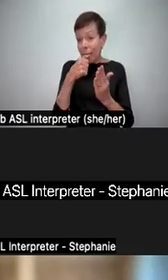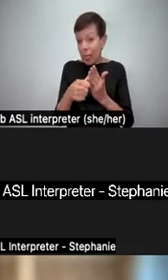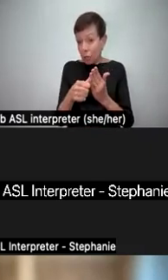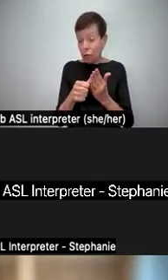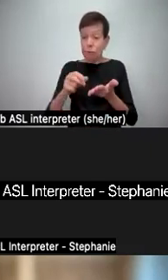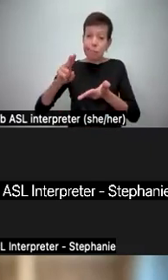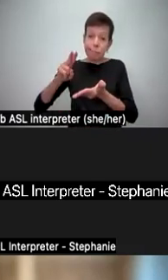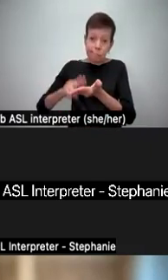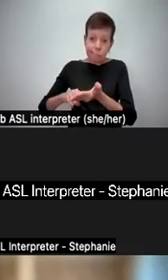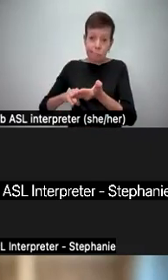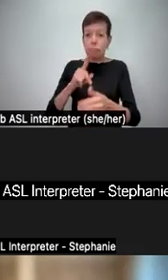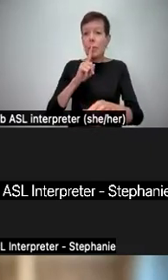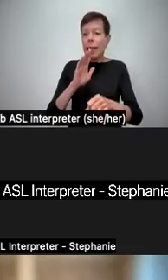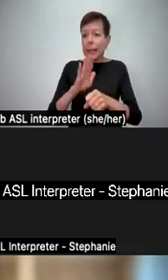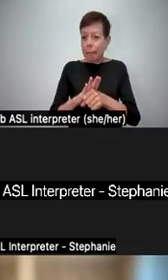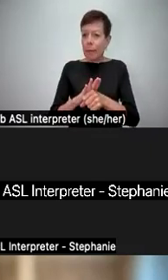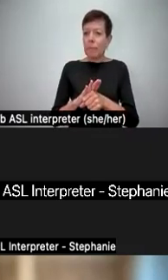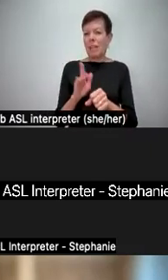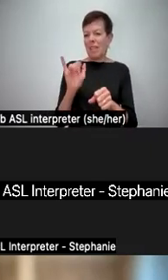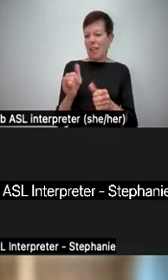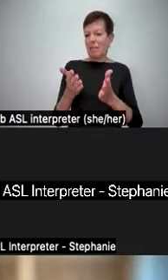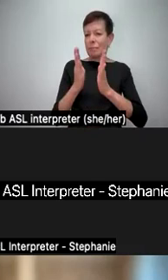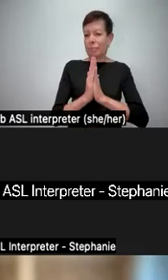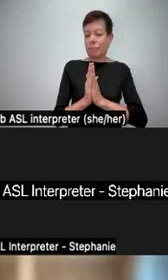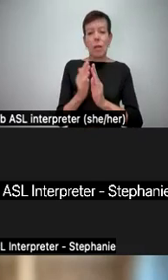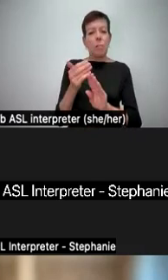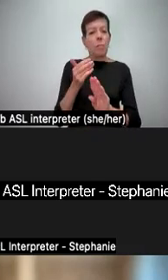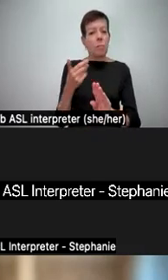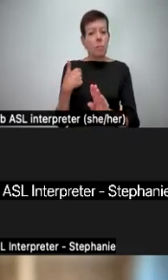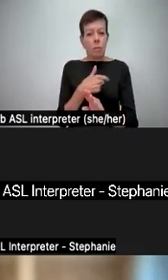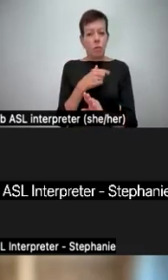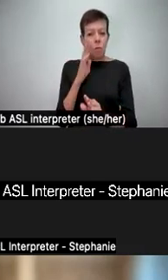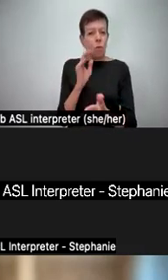will be requested before the location of the artwork can be approved by the City,